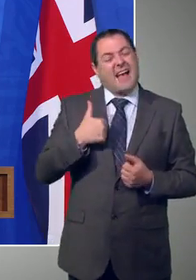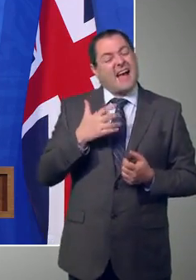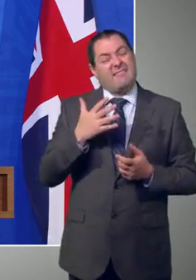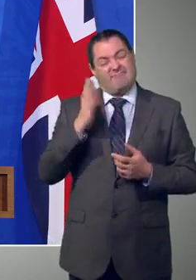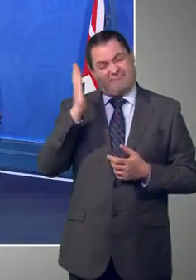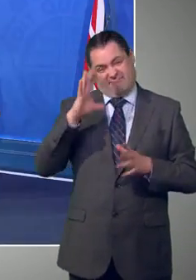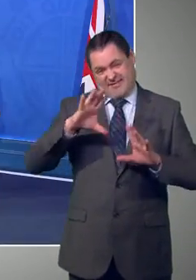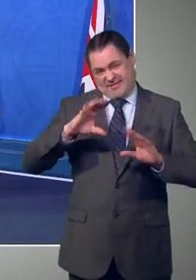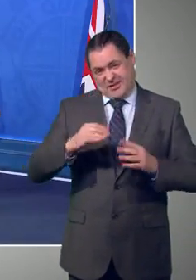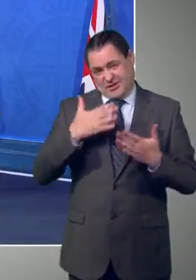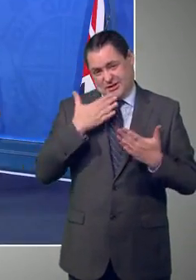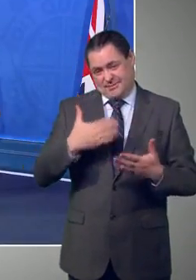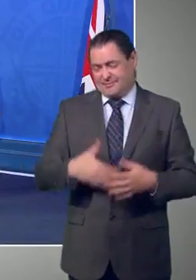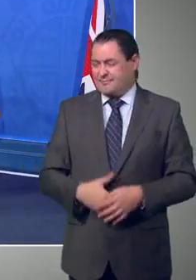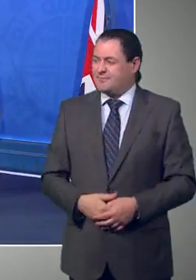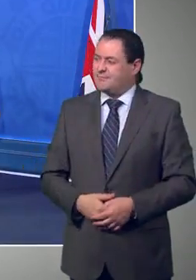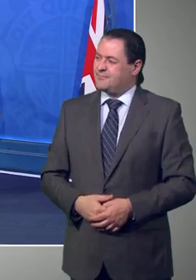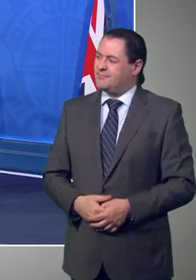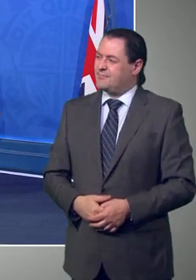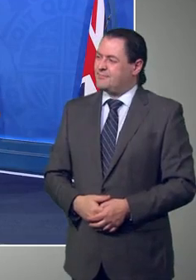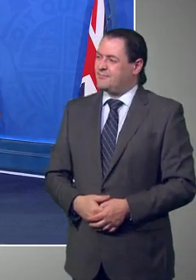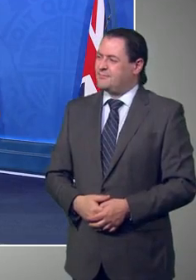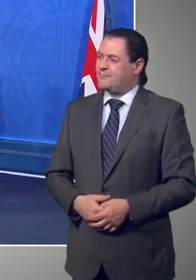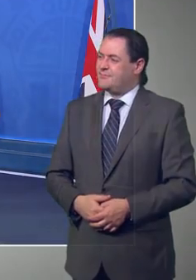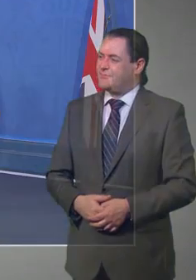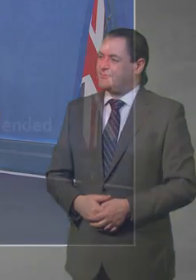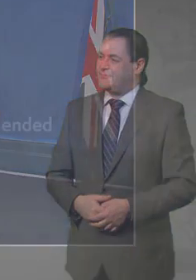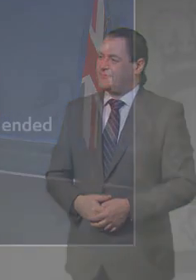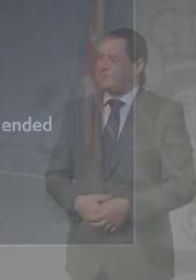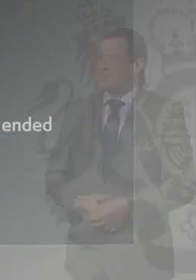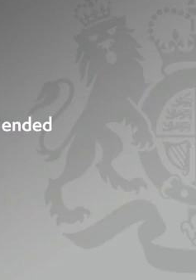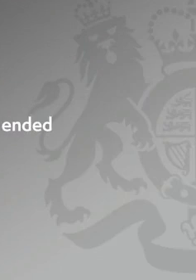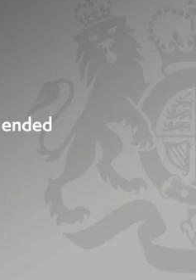Street press conference thanks very much.